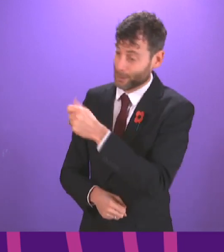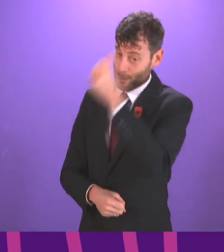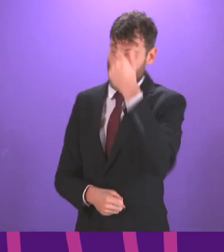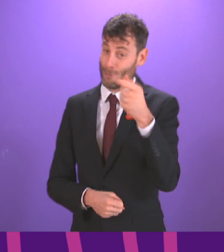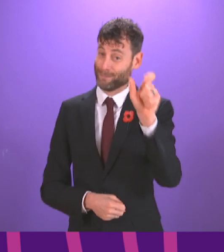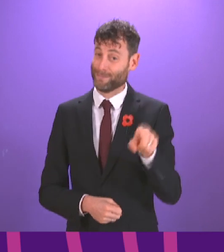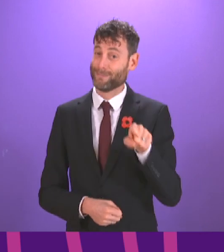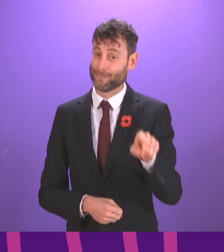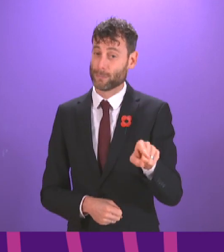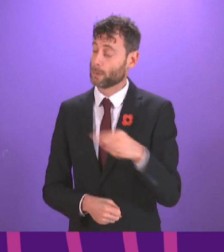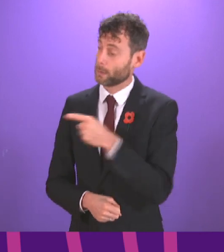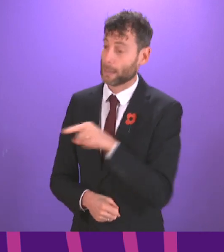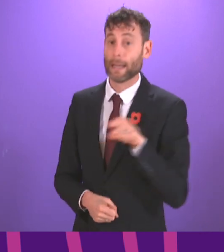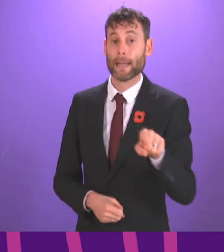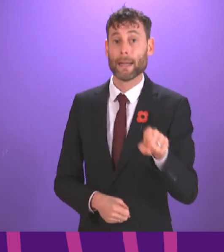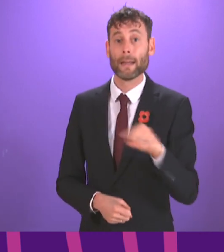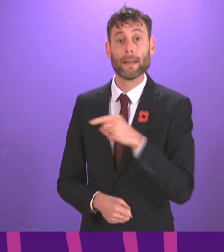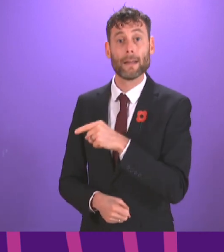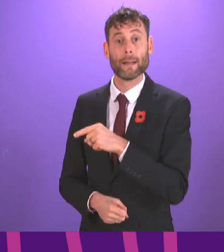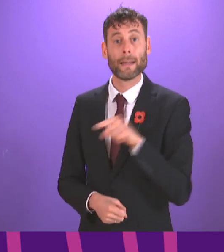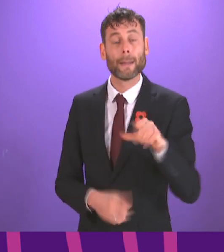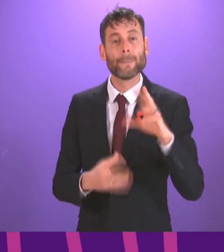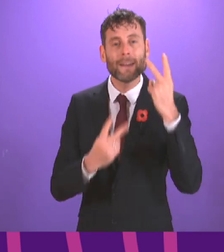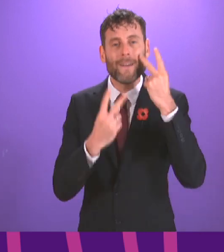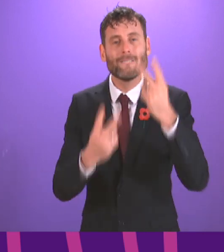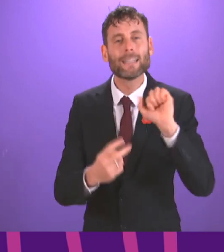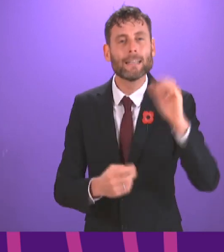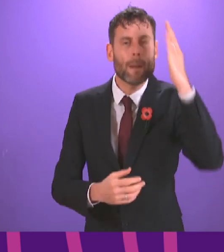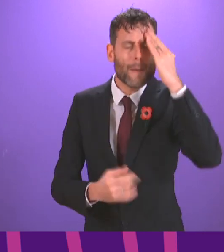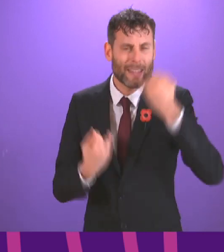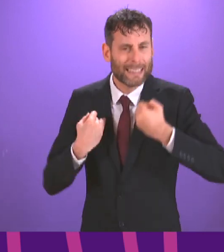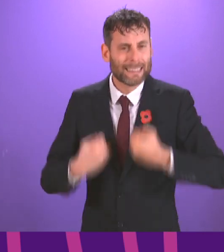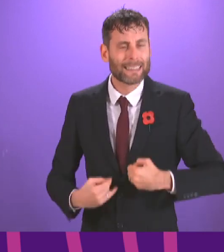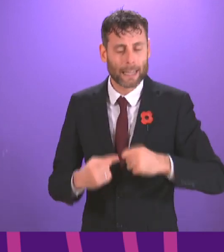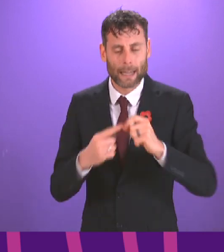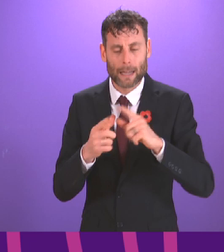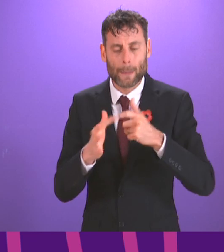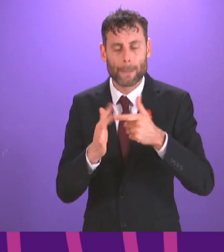He recently visited his very sick mother in Pakistan, but on his return to Glasgow airport